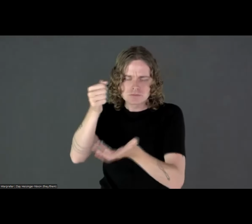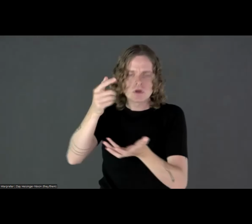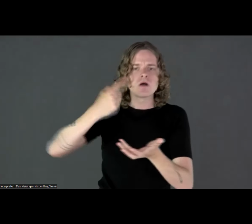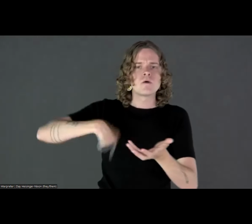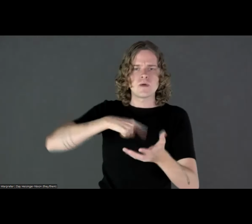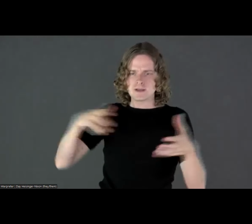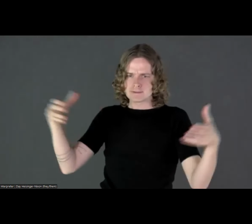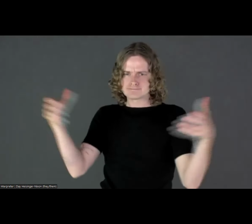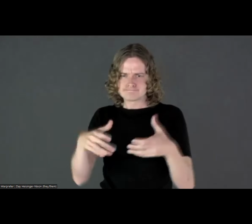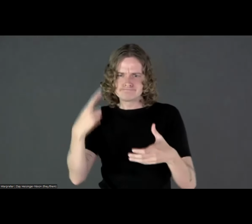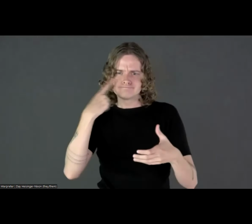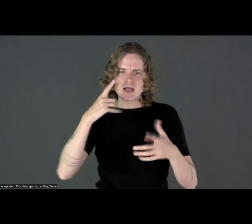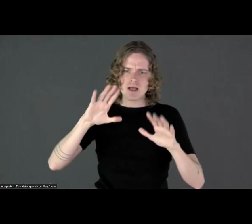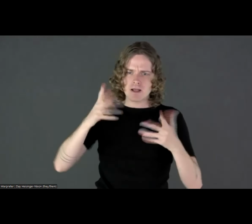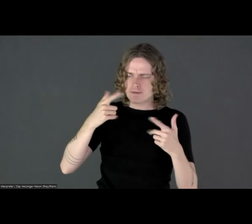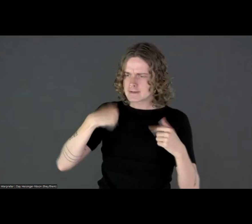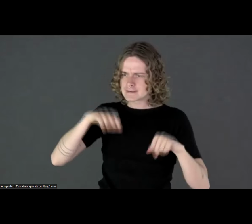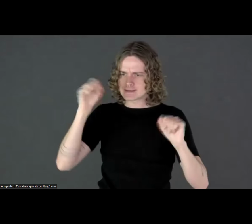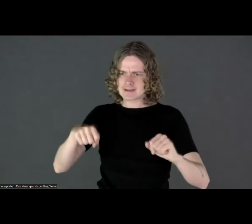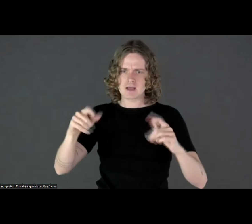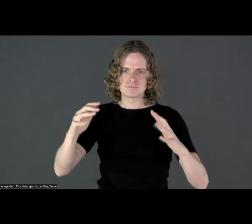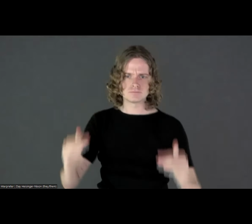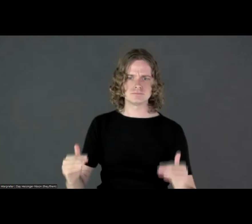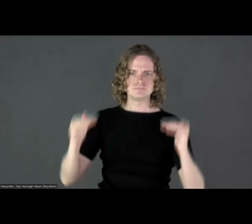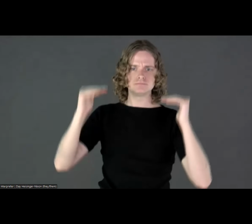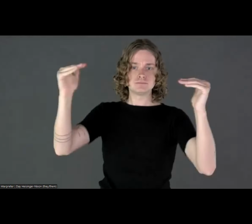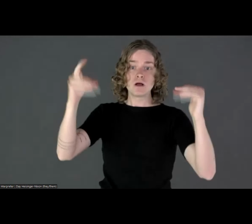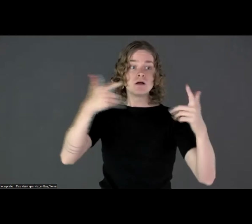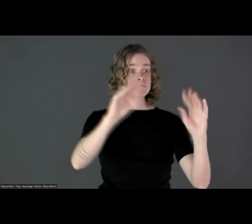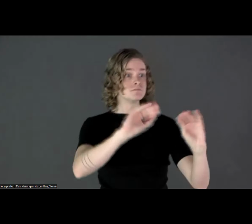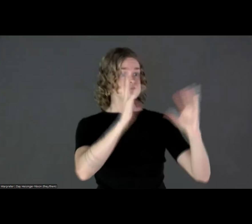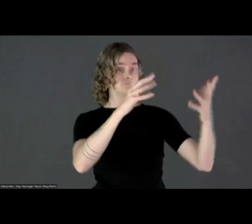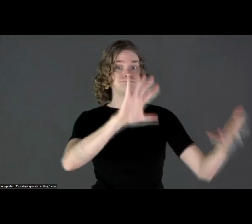more effective and scalable solutions. I'm really pleased to be able to